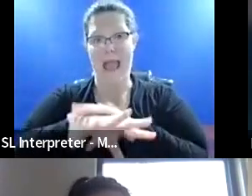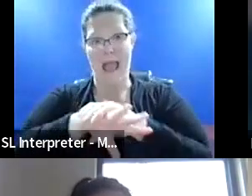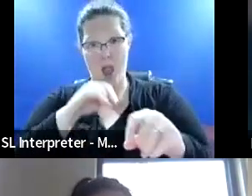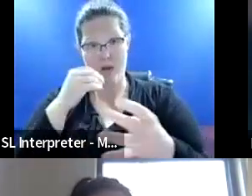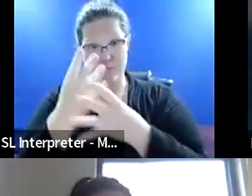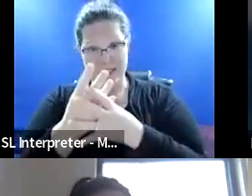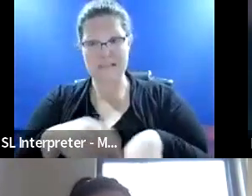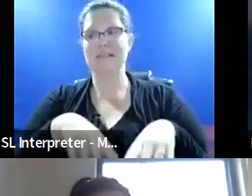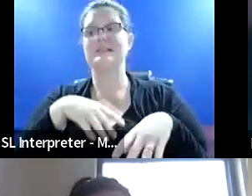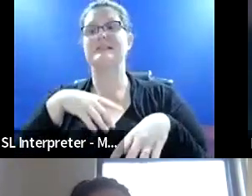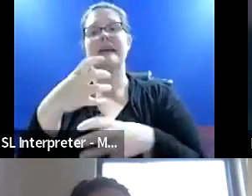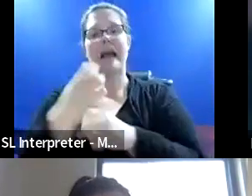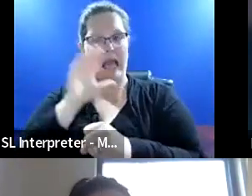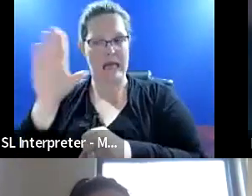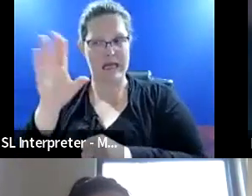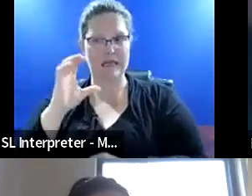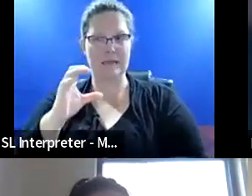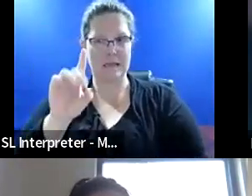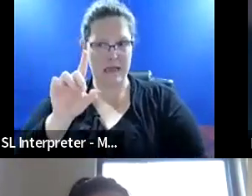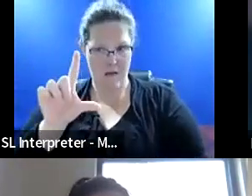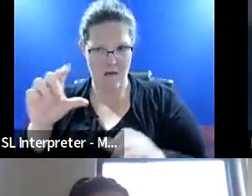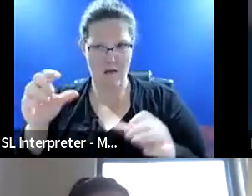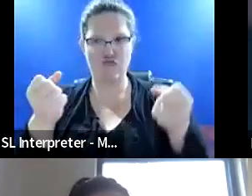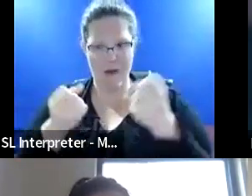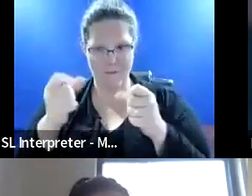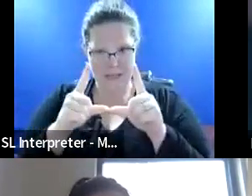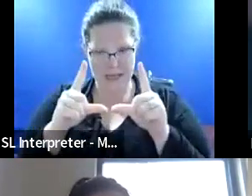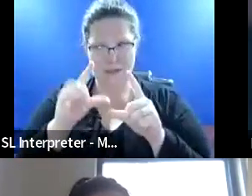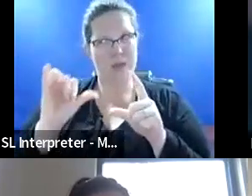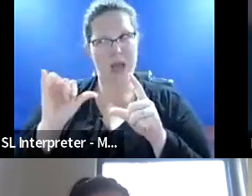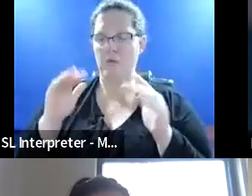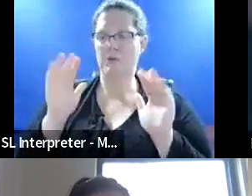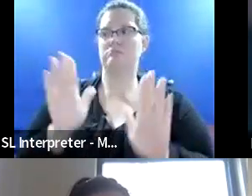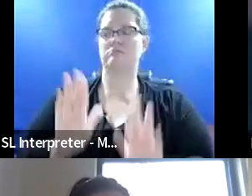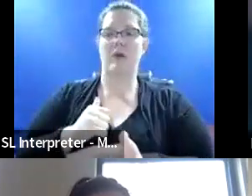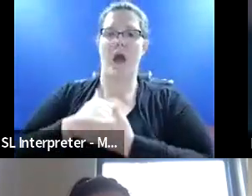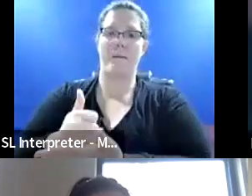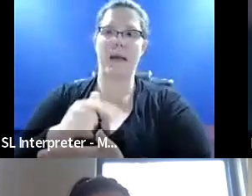I REMEMBER ONE GUY WHO HAD BEEN IN PRISON FOR 20 YEARS AND TOLD ME THIS WAS THE FIRST TIME HE HAD FELT HOPE. HE WAS AN EMT AND WANTED TO DRIVE A TRUCK AND NO ONE THOUGHT TO TELL HIM HE COULD DO THAT AND WHAT ACCOMMODATIONS TO REQUEST TO DRIVE A TRUCK.